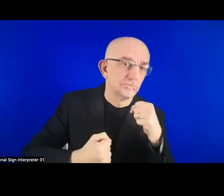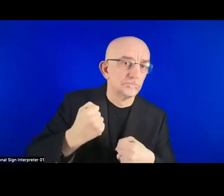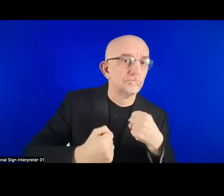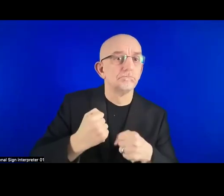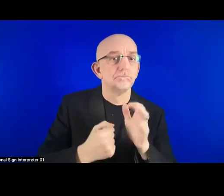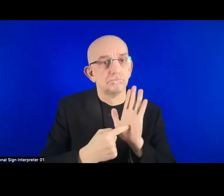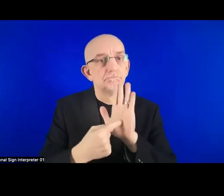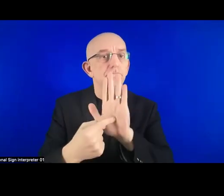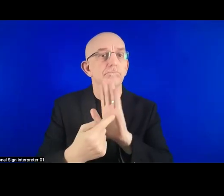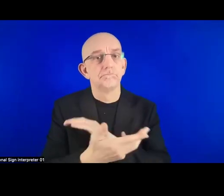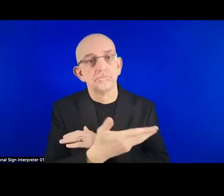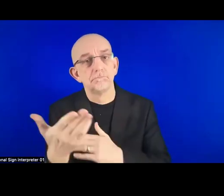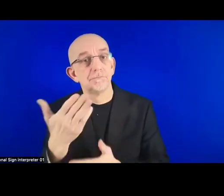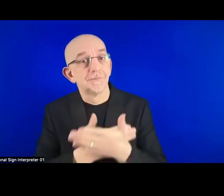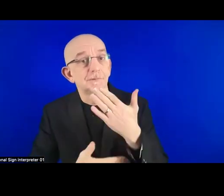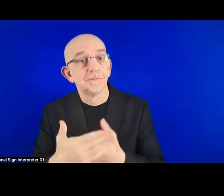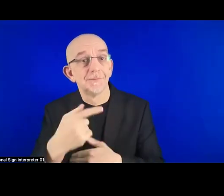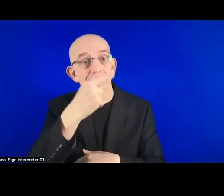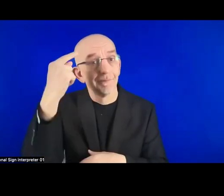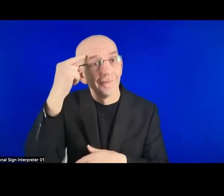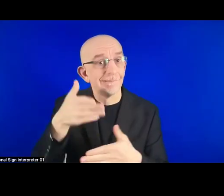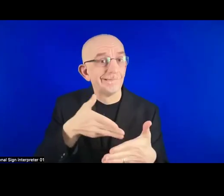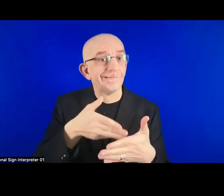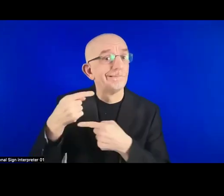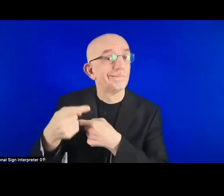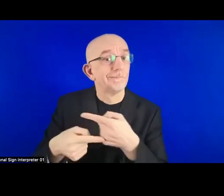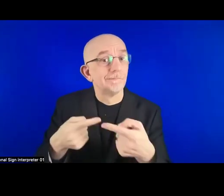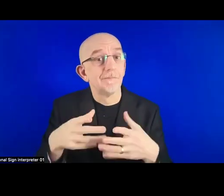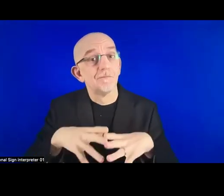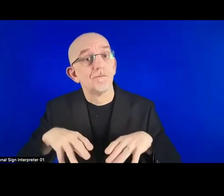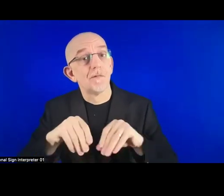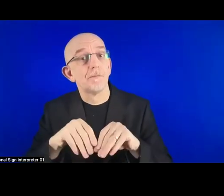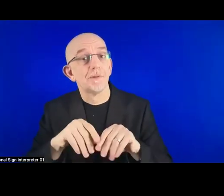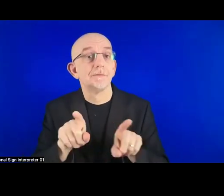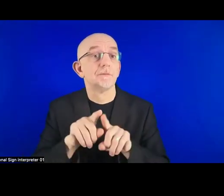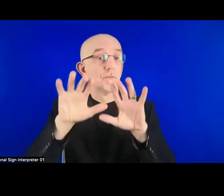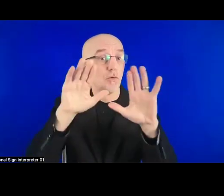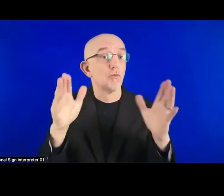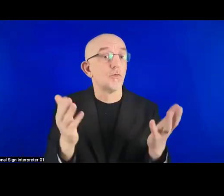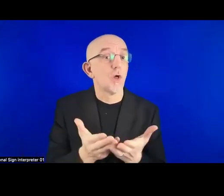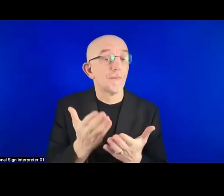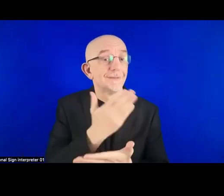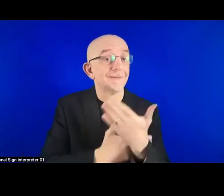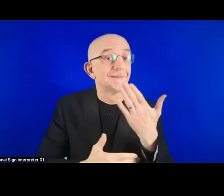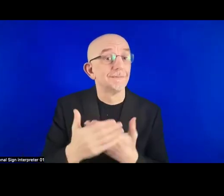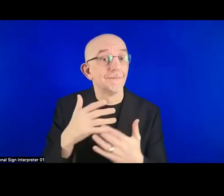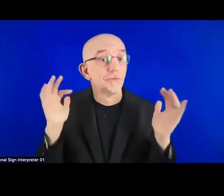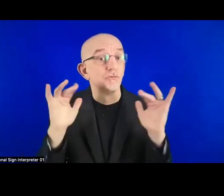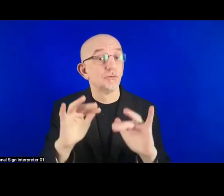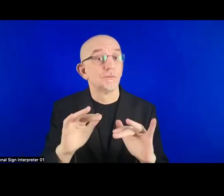members in the treaty budget reviews like the country reviews on the CRPD, mainly,